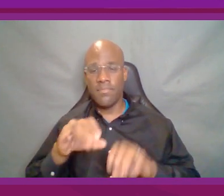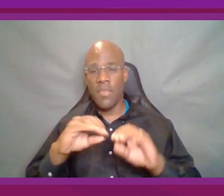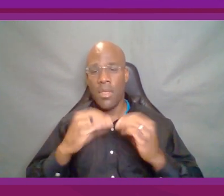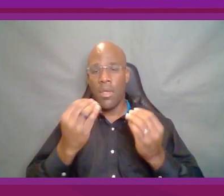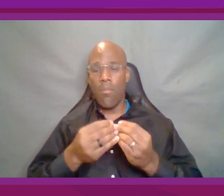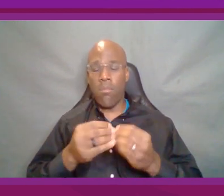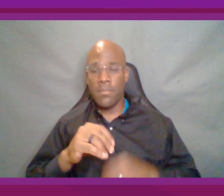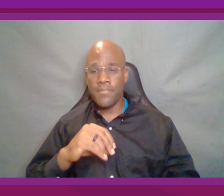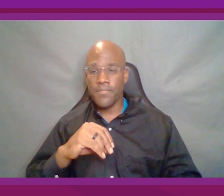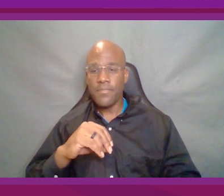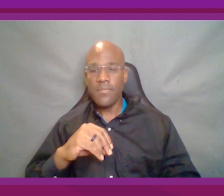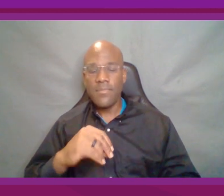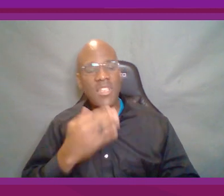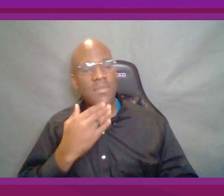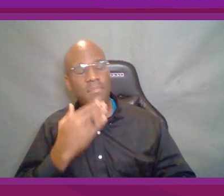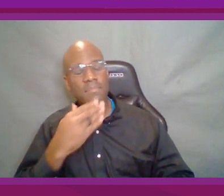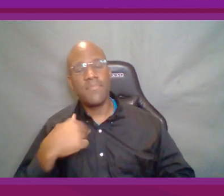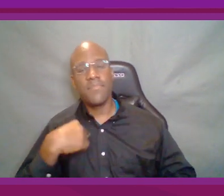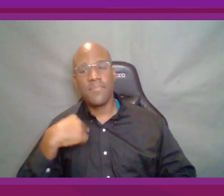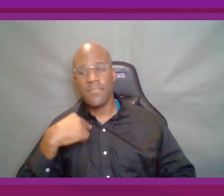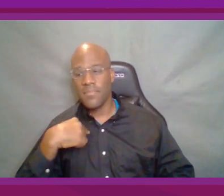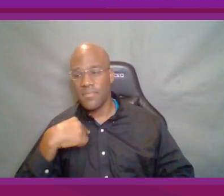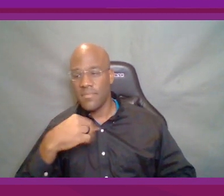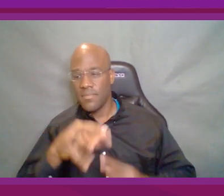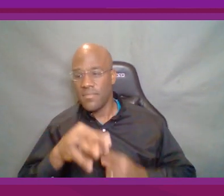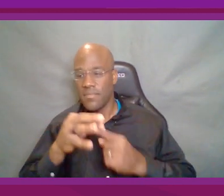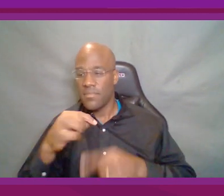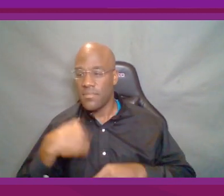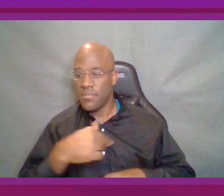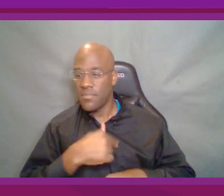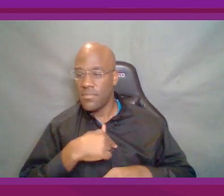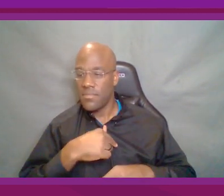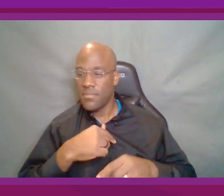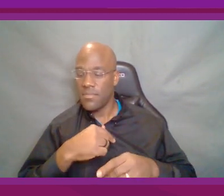[MOYA]: Thank you for those thoughts, you know I think especially as we are dealing with this